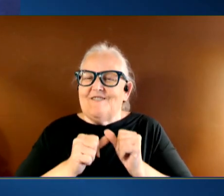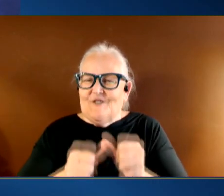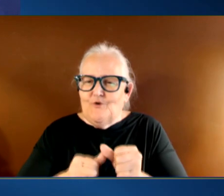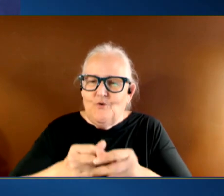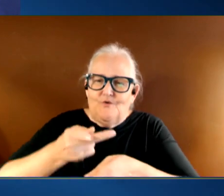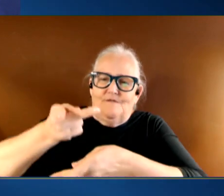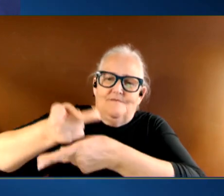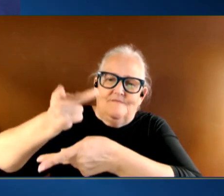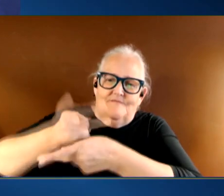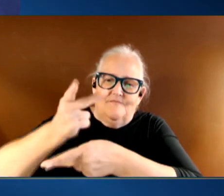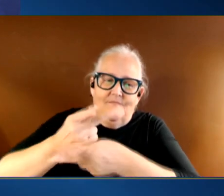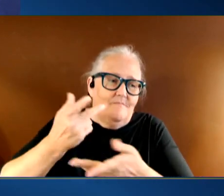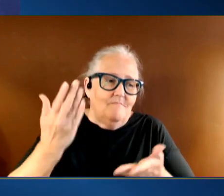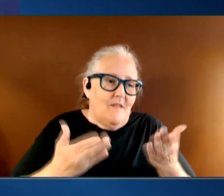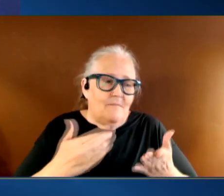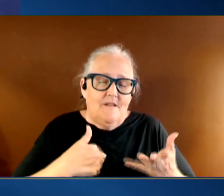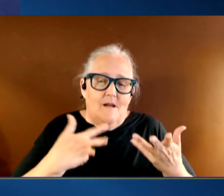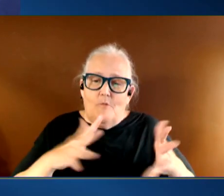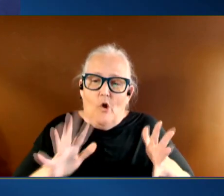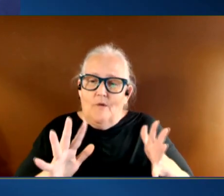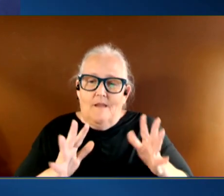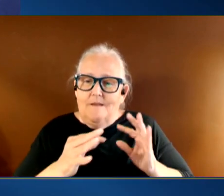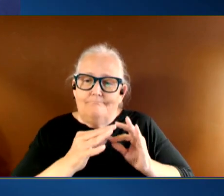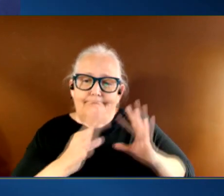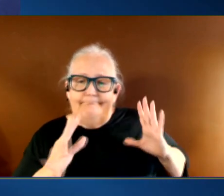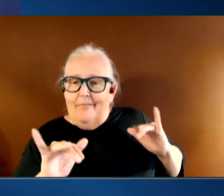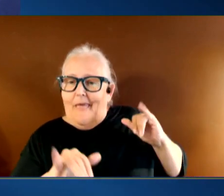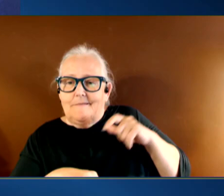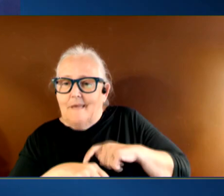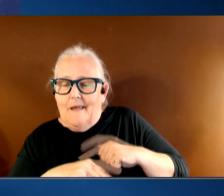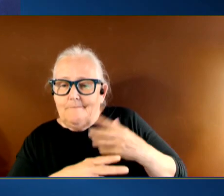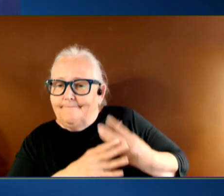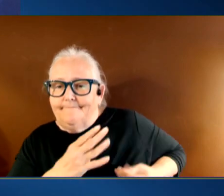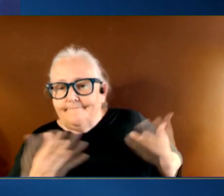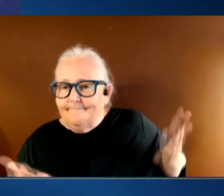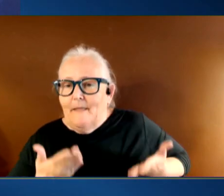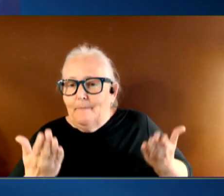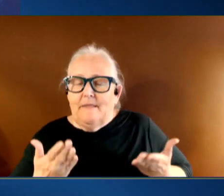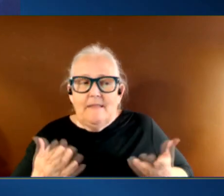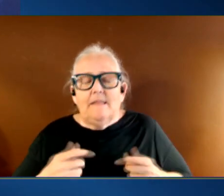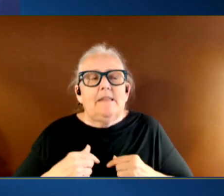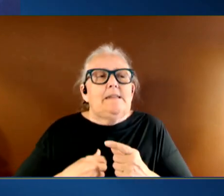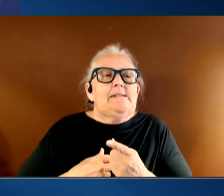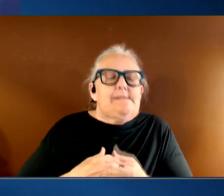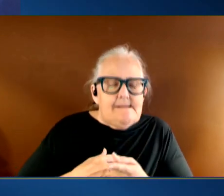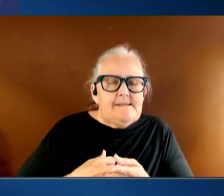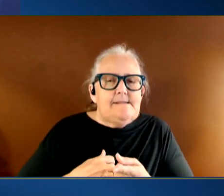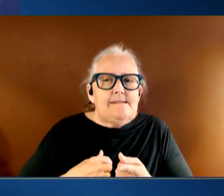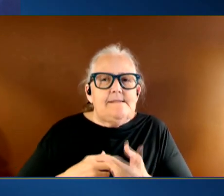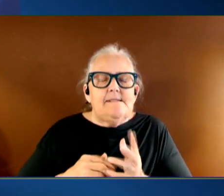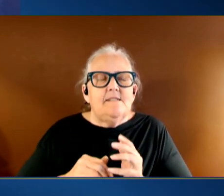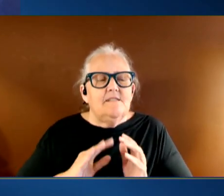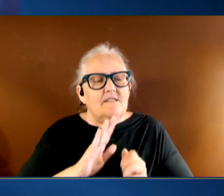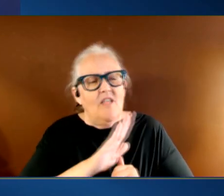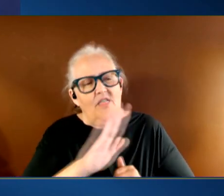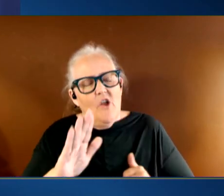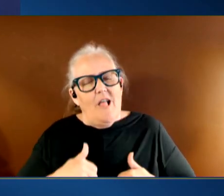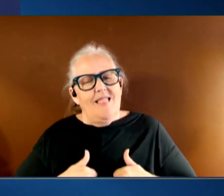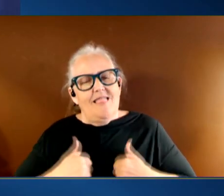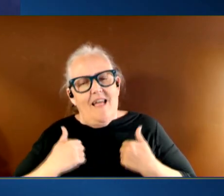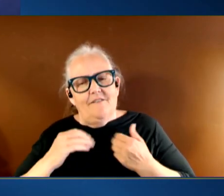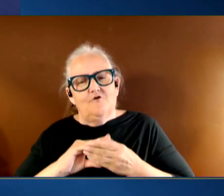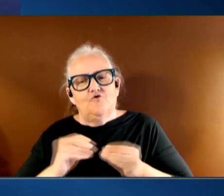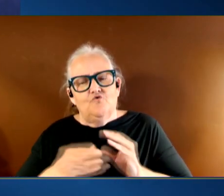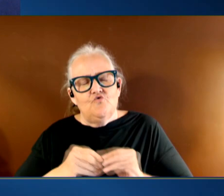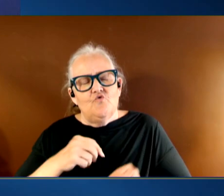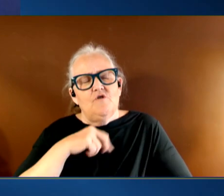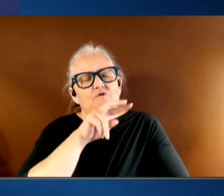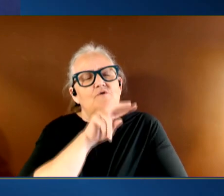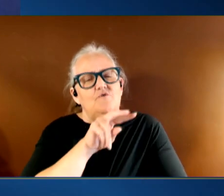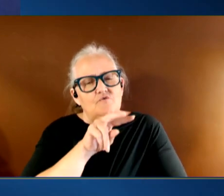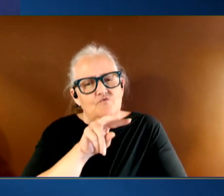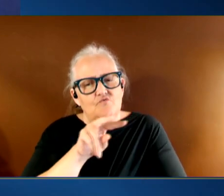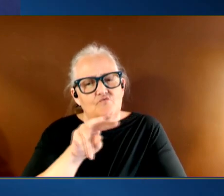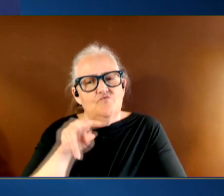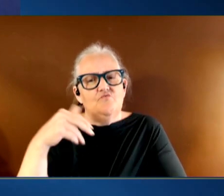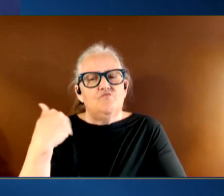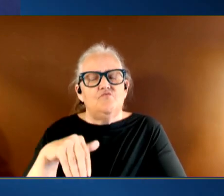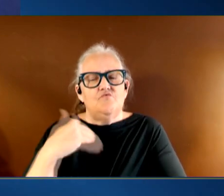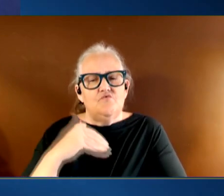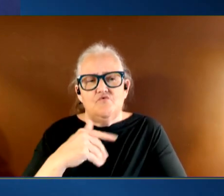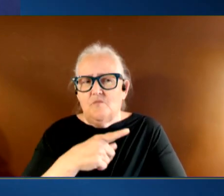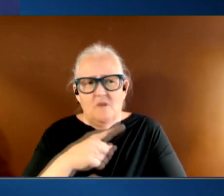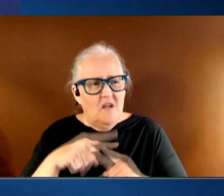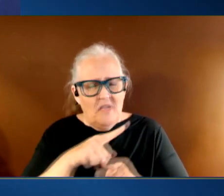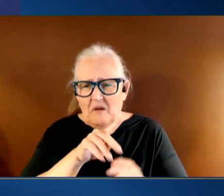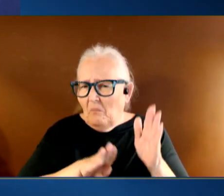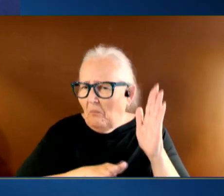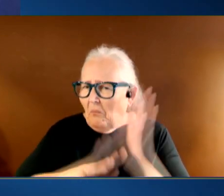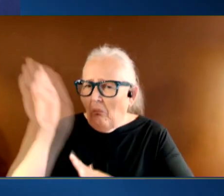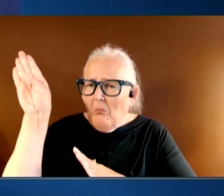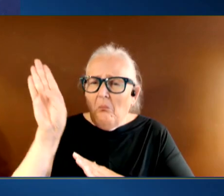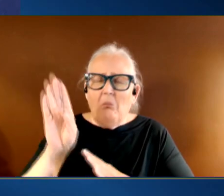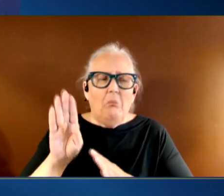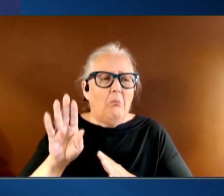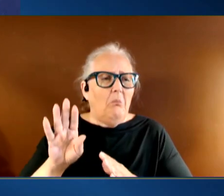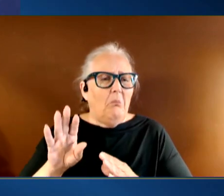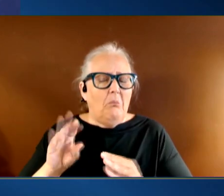And so, just hearing how people live and thrive and the struggle and the